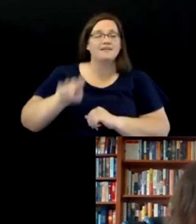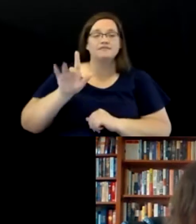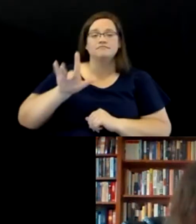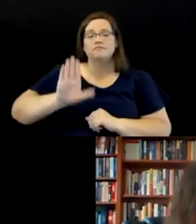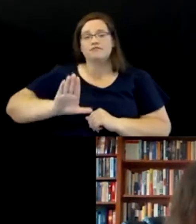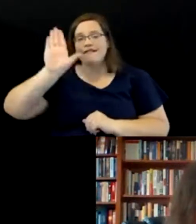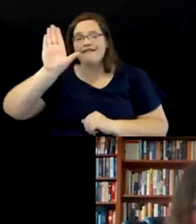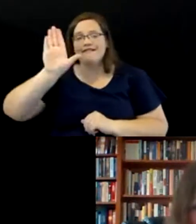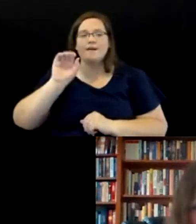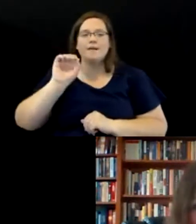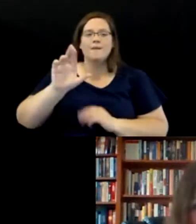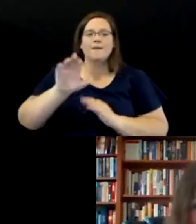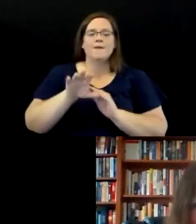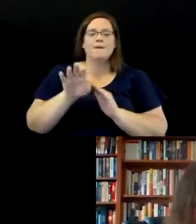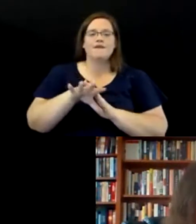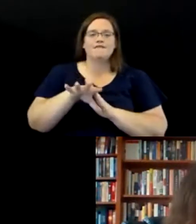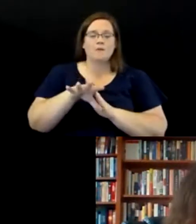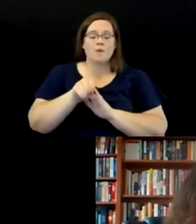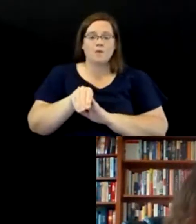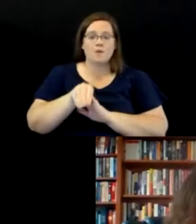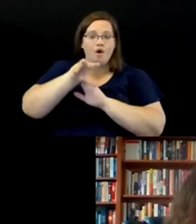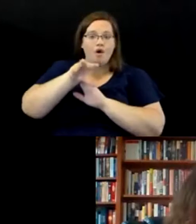put your video on, and we'll try to call on you.